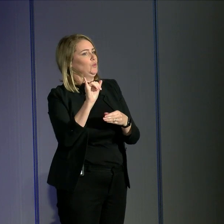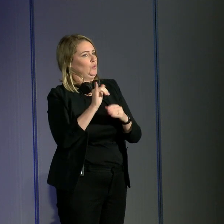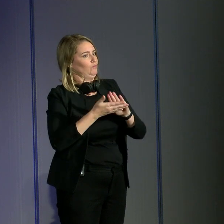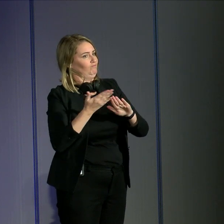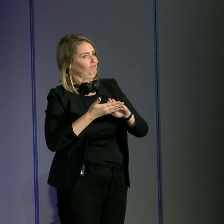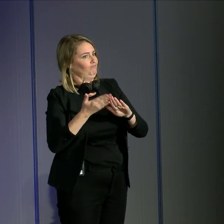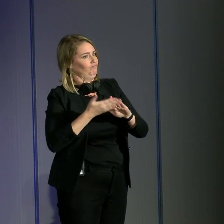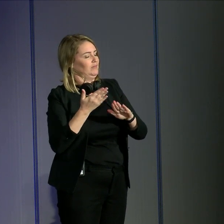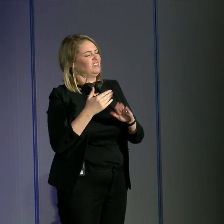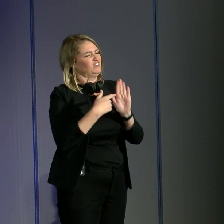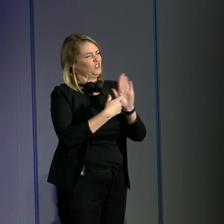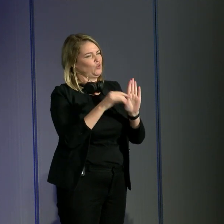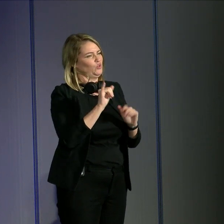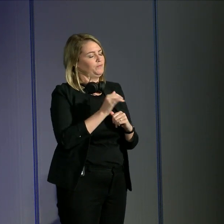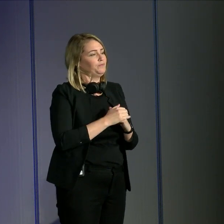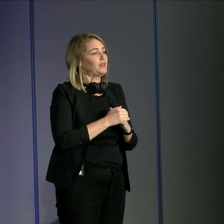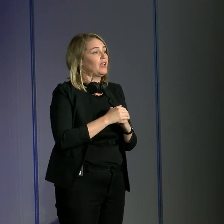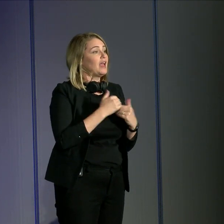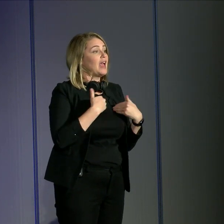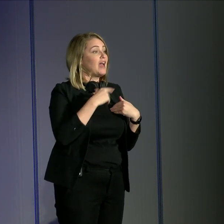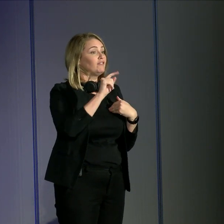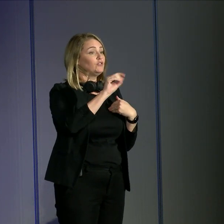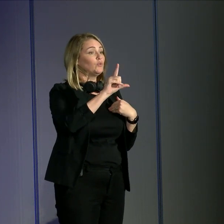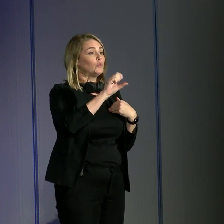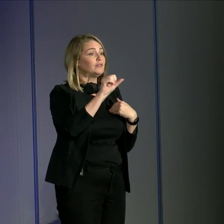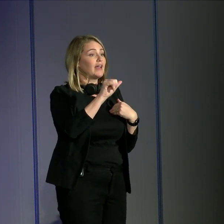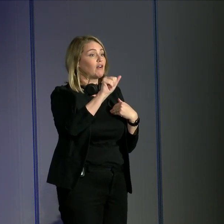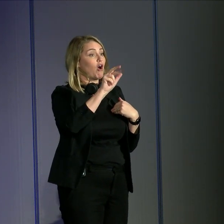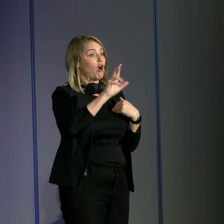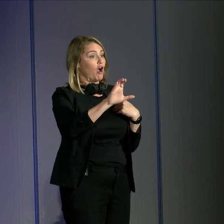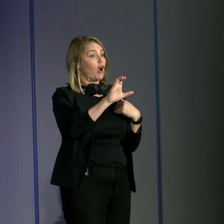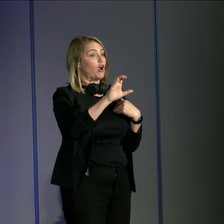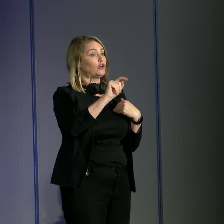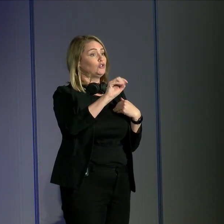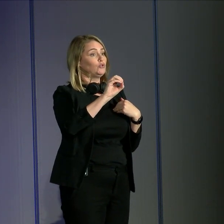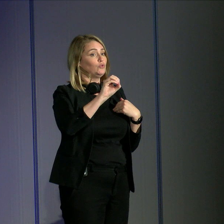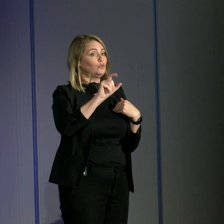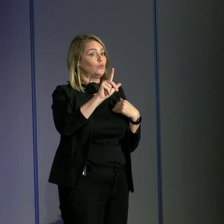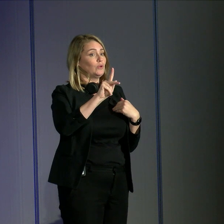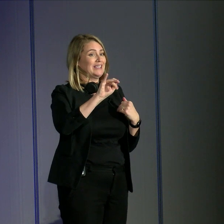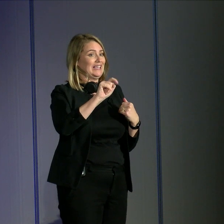And we also have the ARC toolkit which is a browser plug-in. We have a screenshot here.